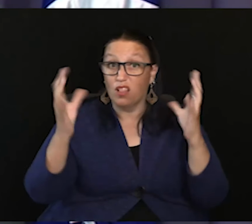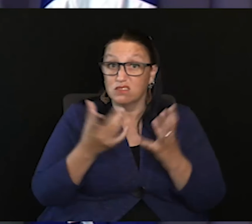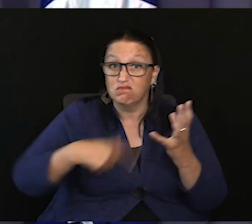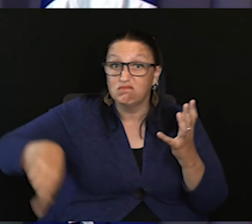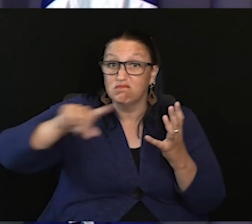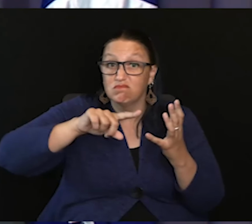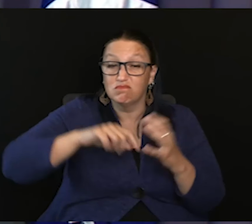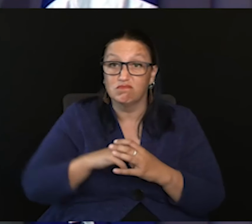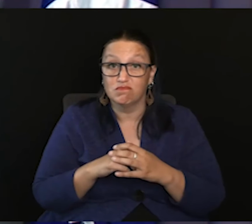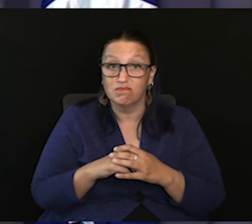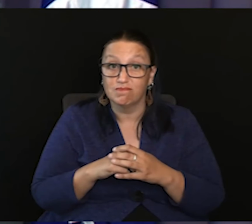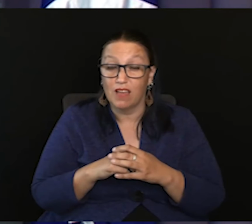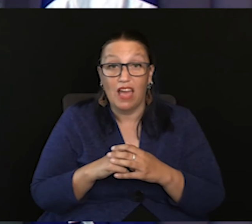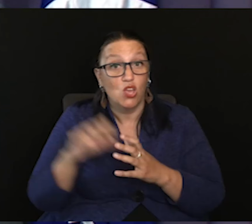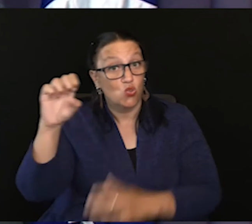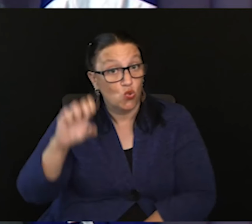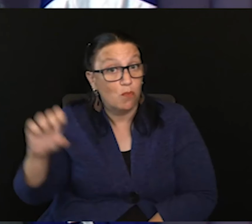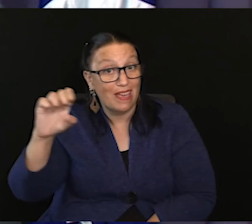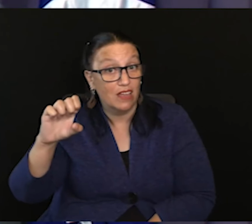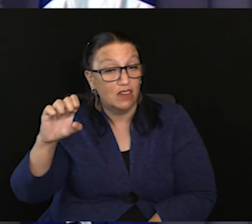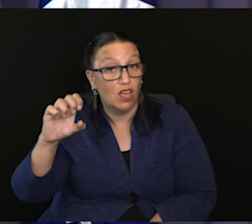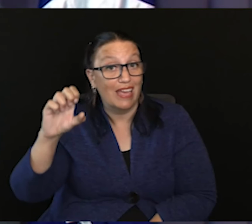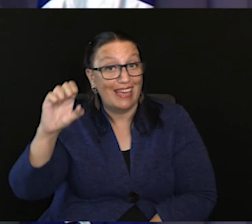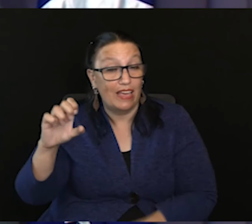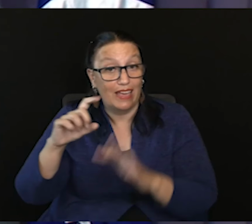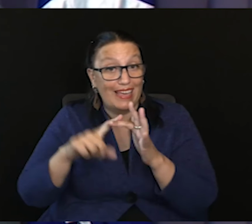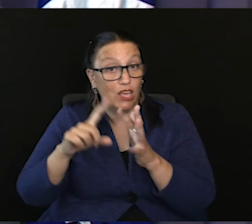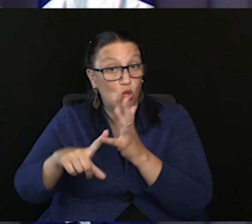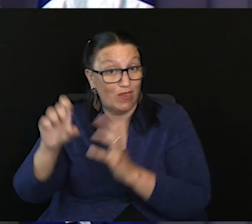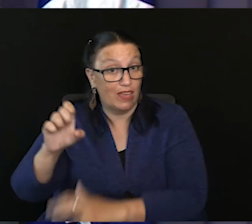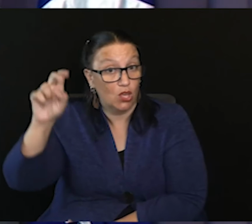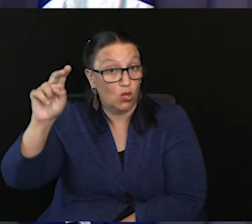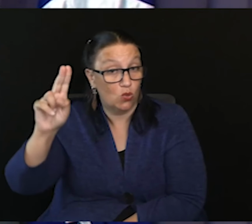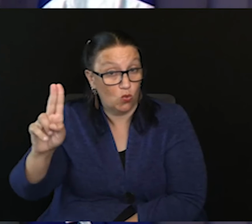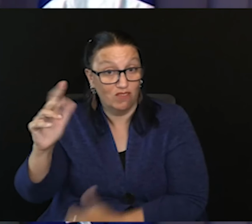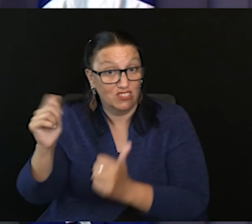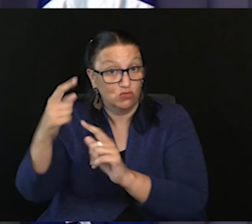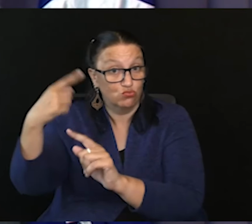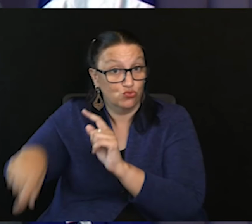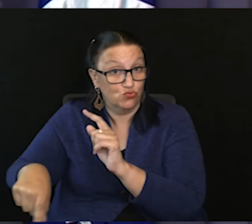we have a second major regulator to approve the Novavax vaccine. There are some approvals in Asia, in Korea, in India,